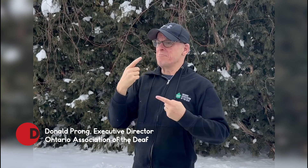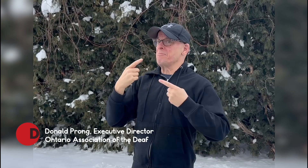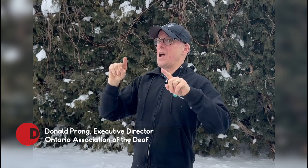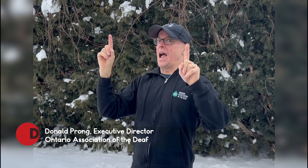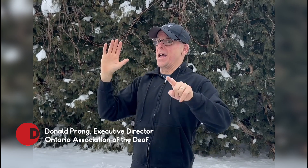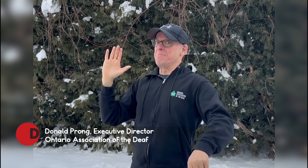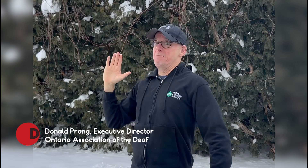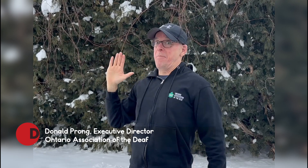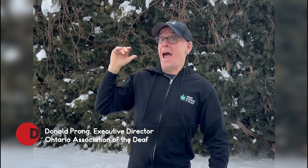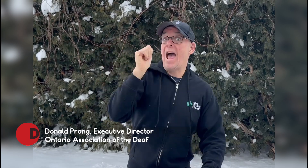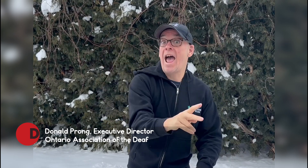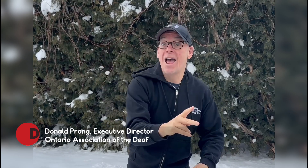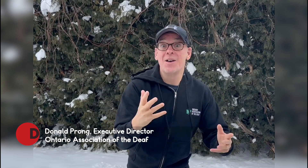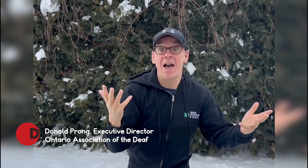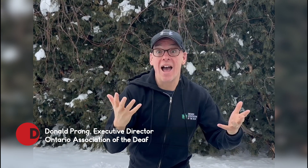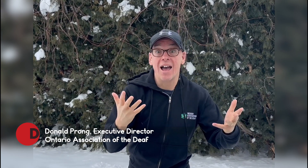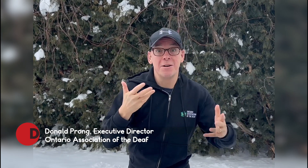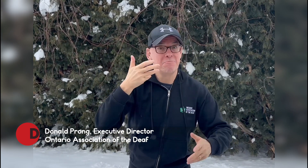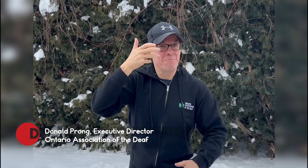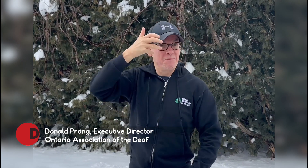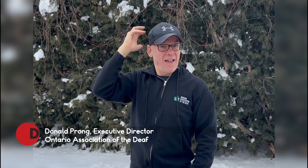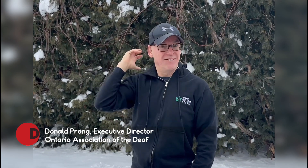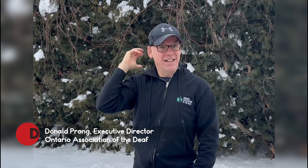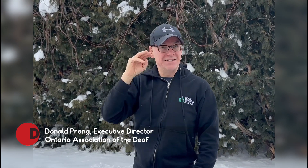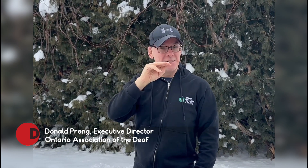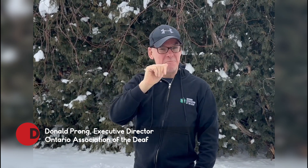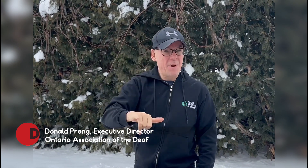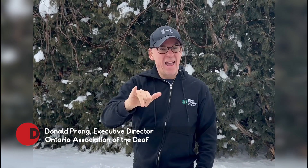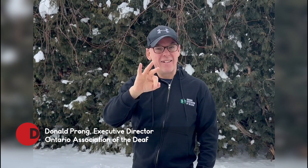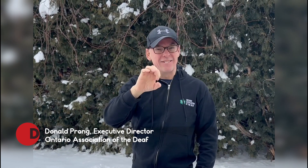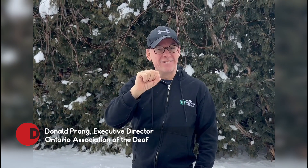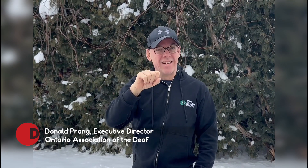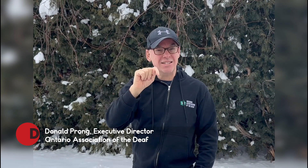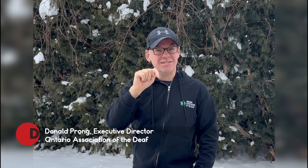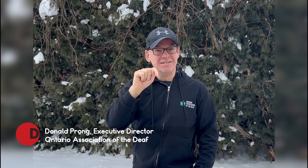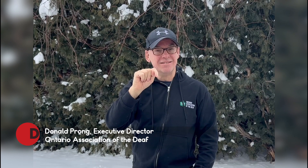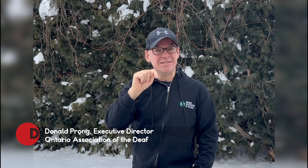Pah! The event, Mayfest, is coming back again! When?